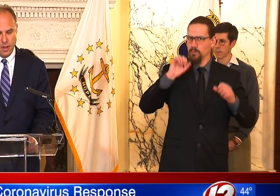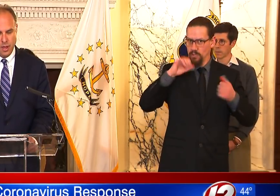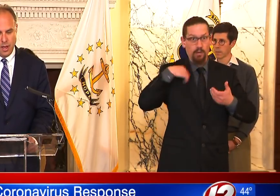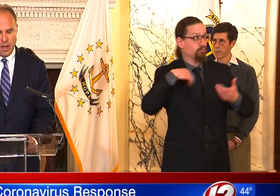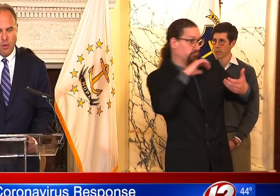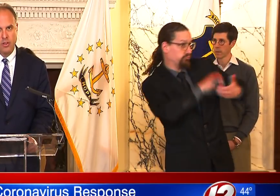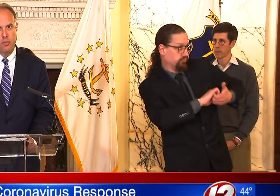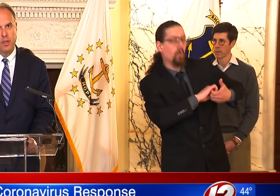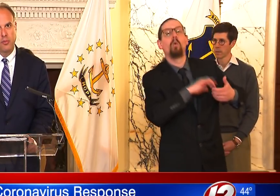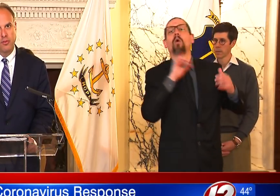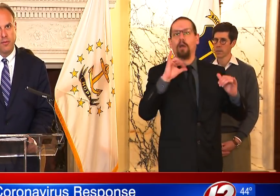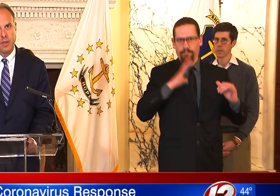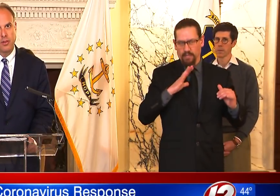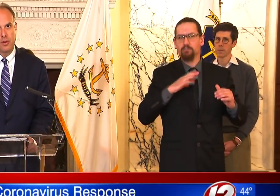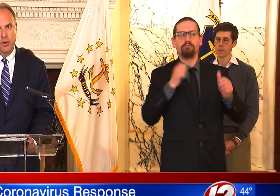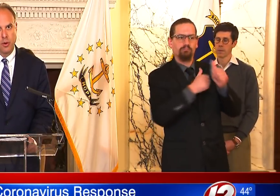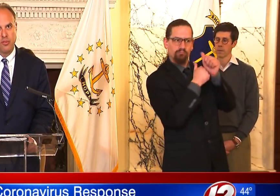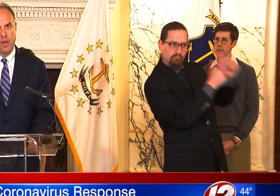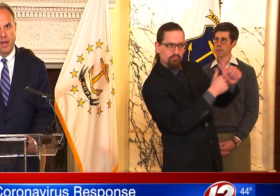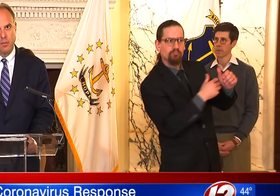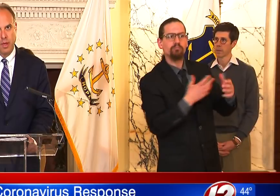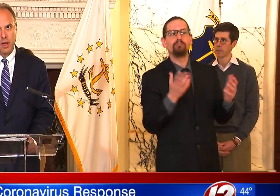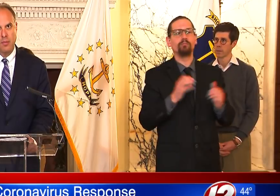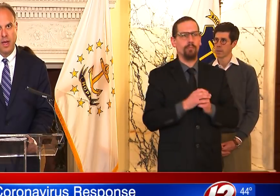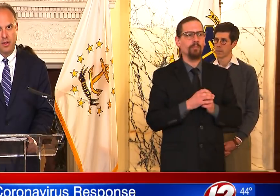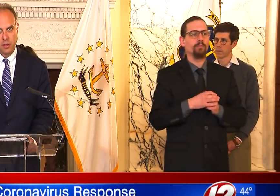ASSOCIATION ABOUT THIS PLEDGE. ON TO RETAILERS.